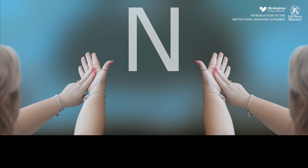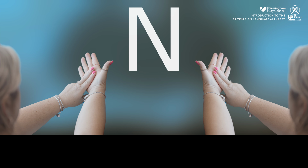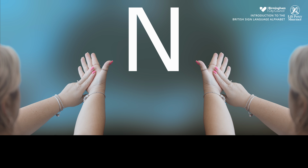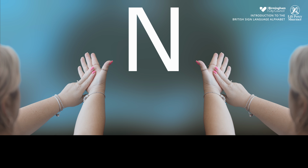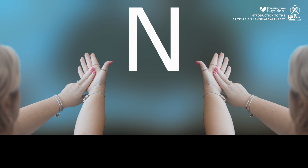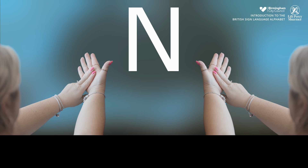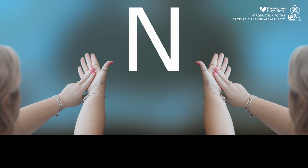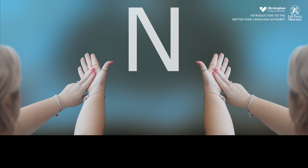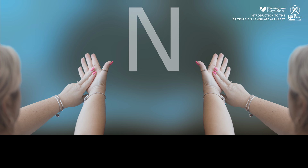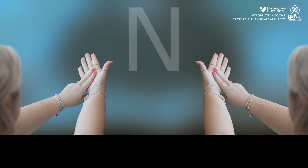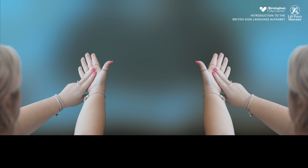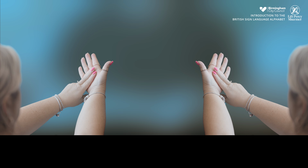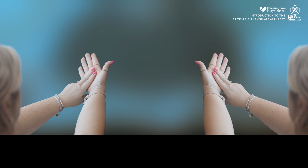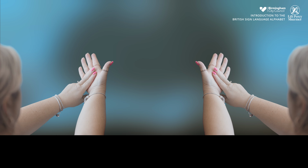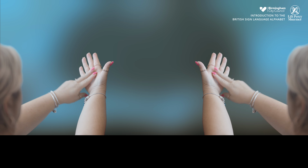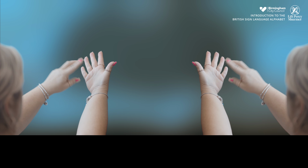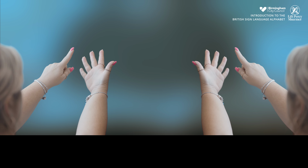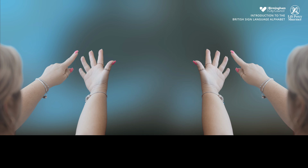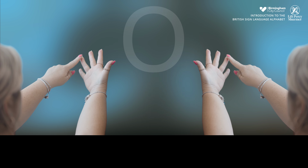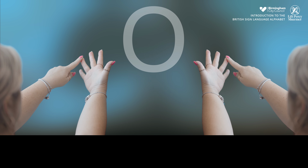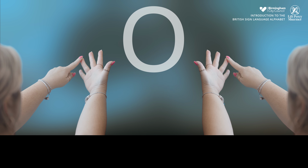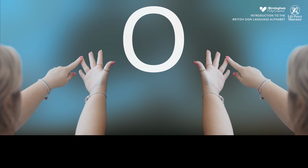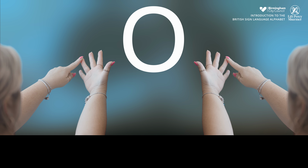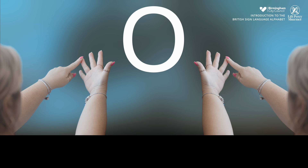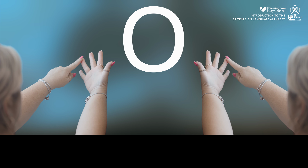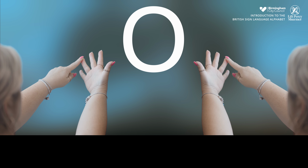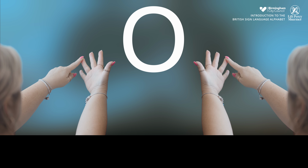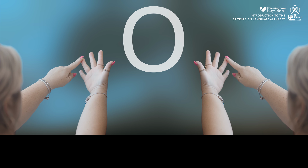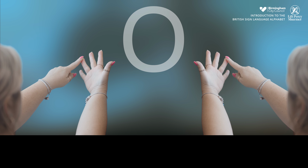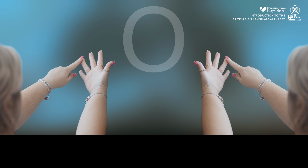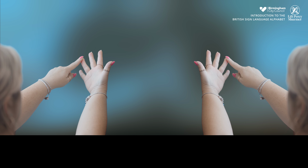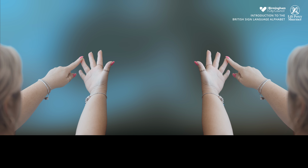N O